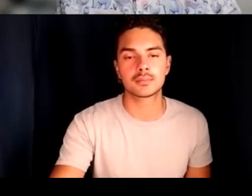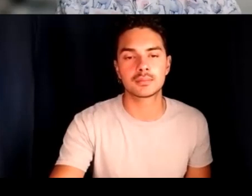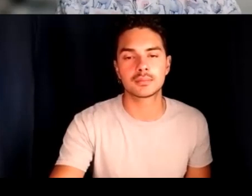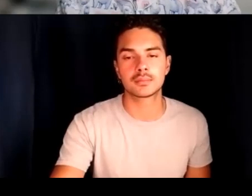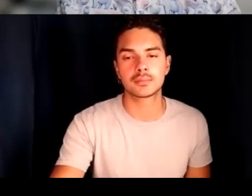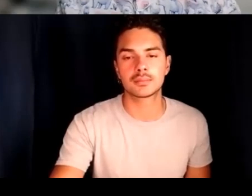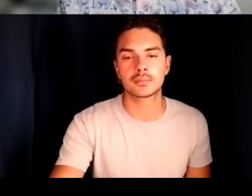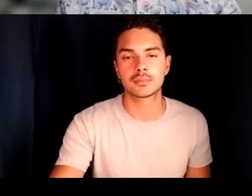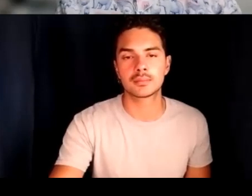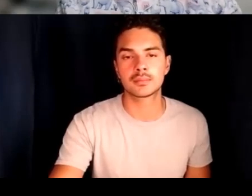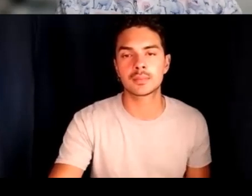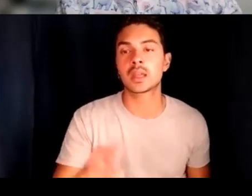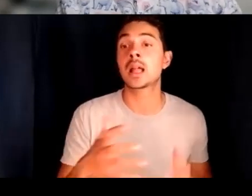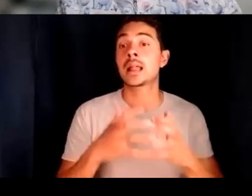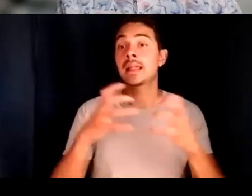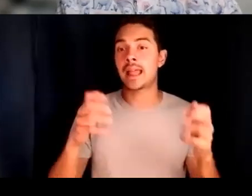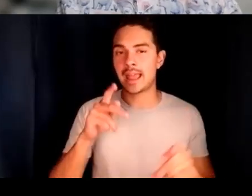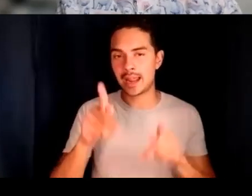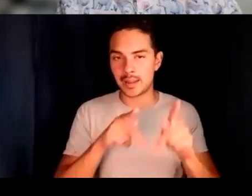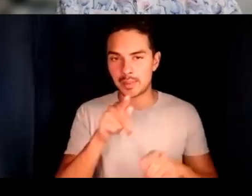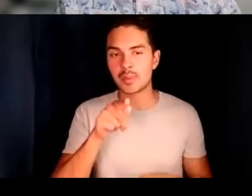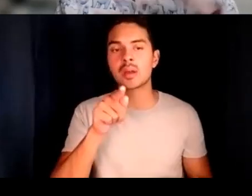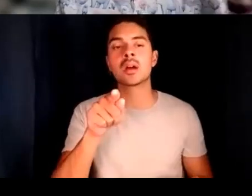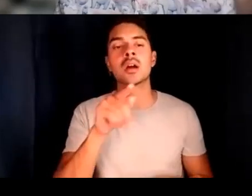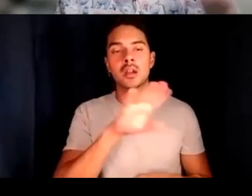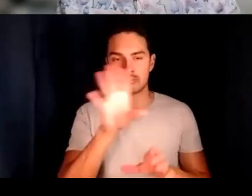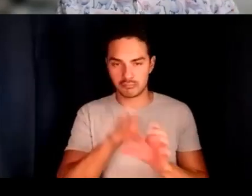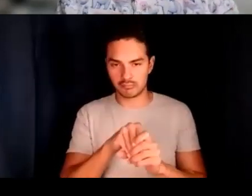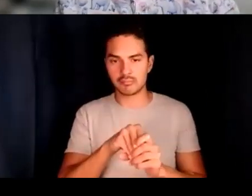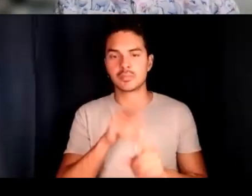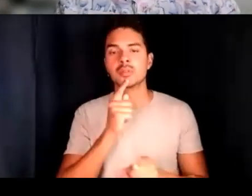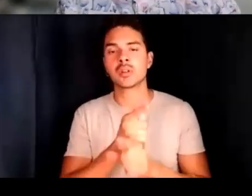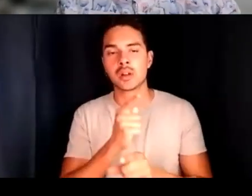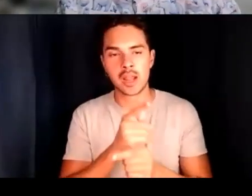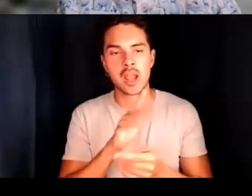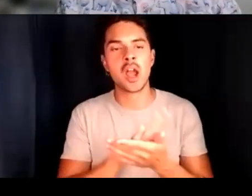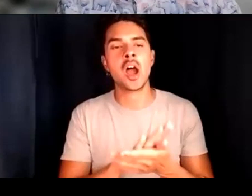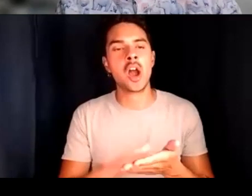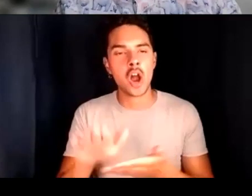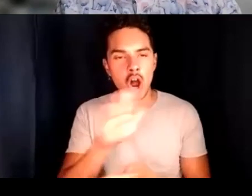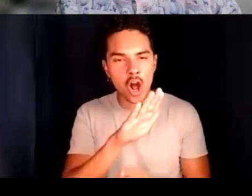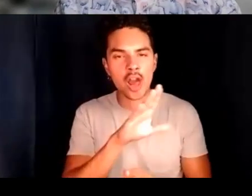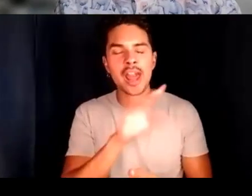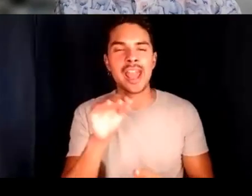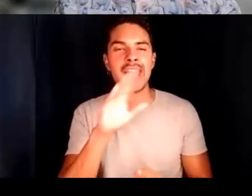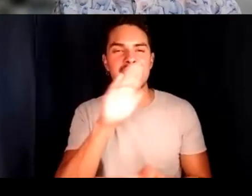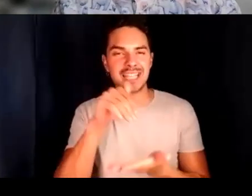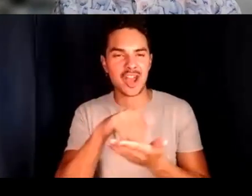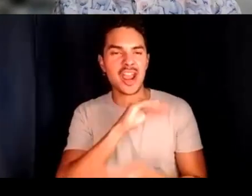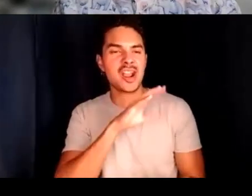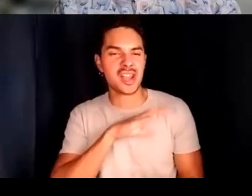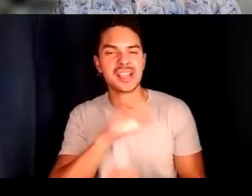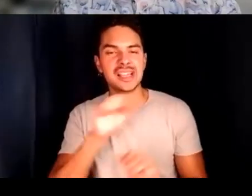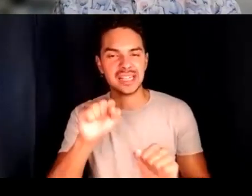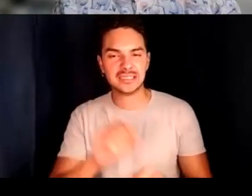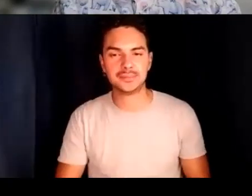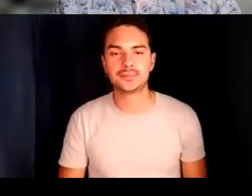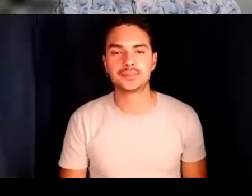Okay, a lot of folks working at sexual assault centers and in the college realm. Thank you. All right. I'm gonna end this poll.